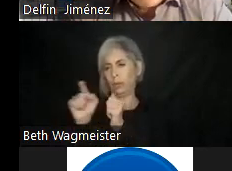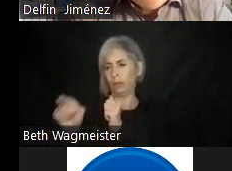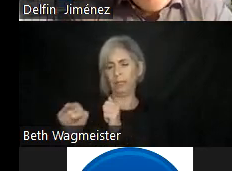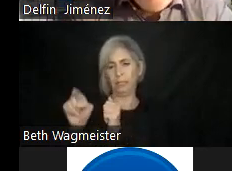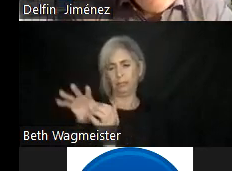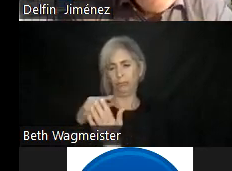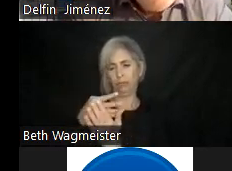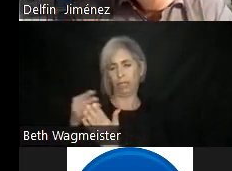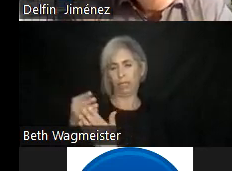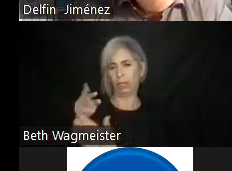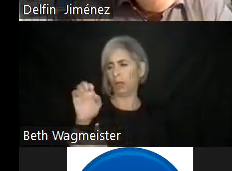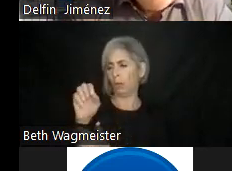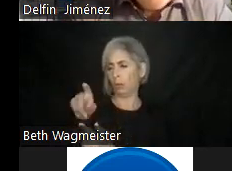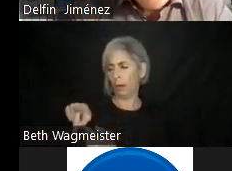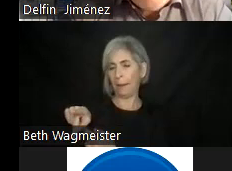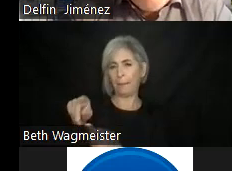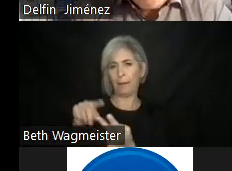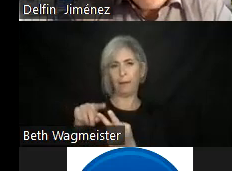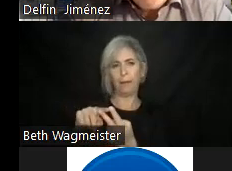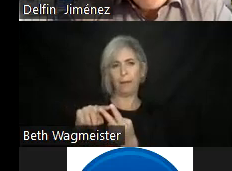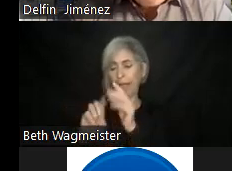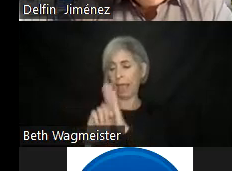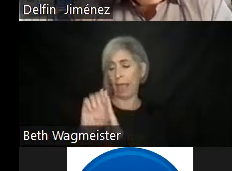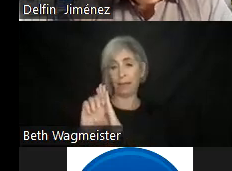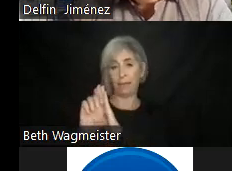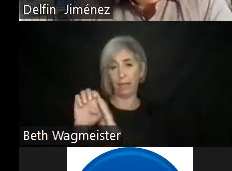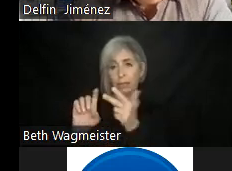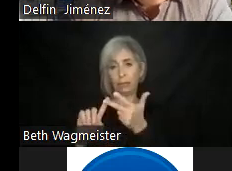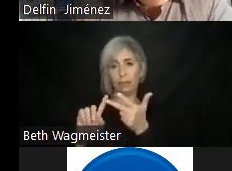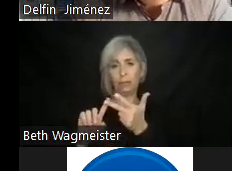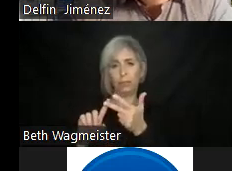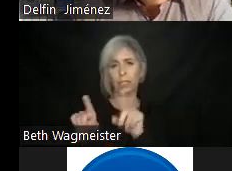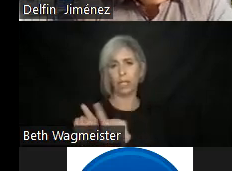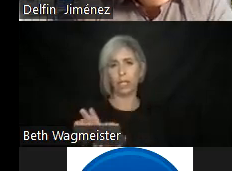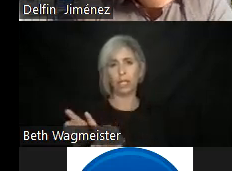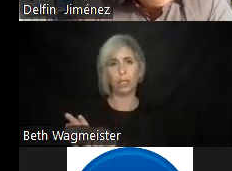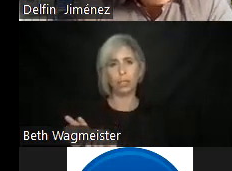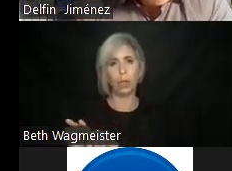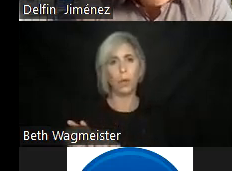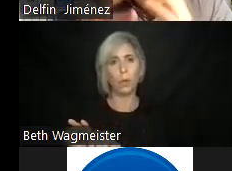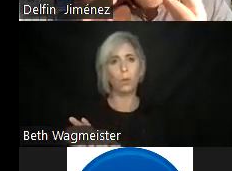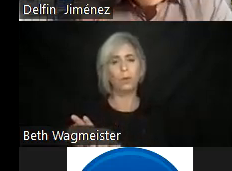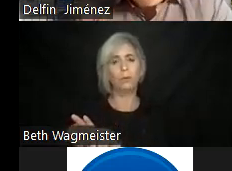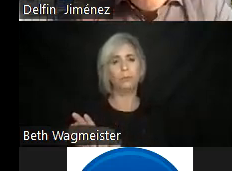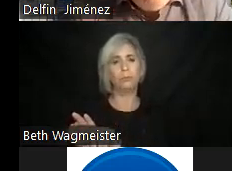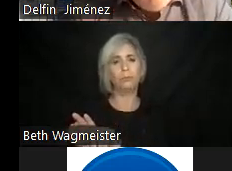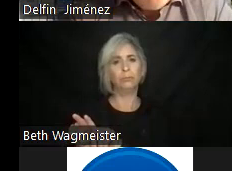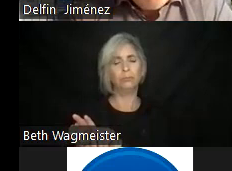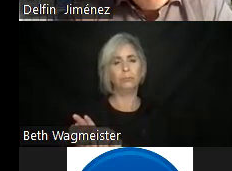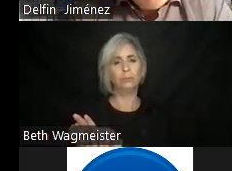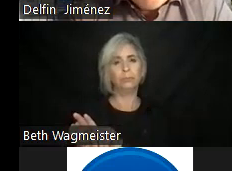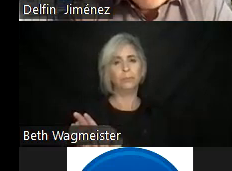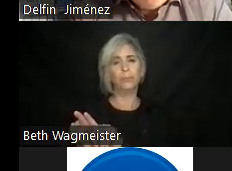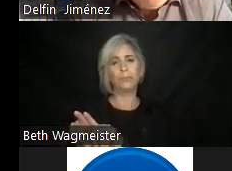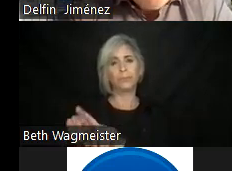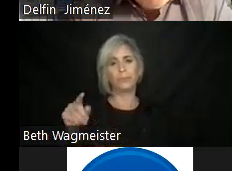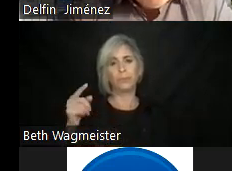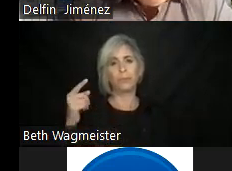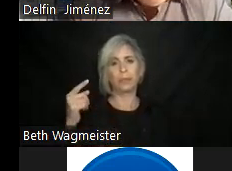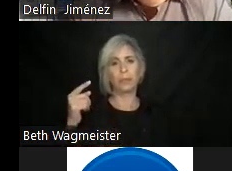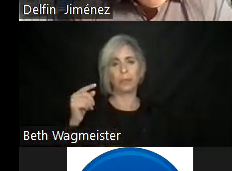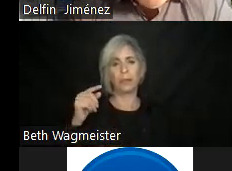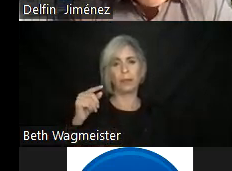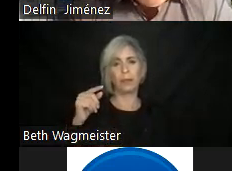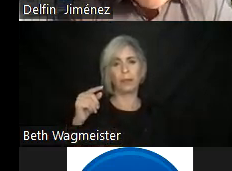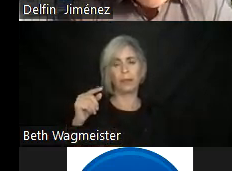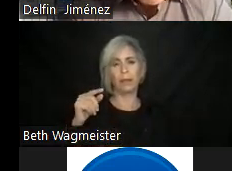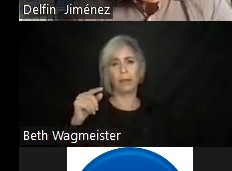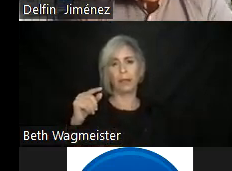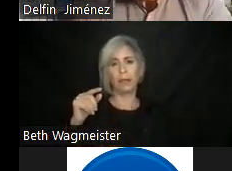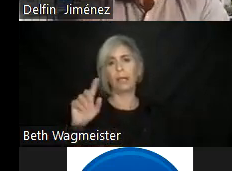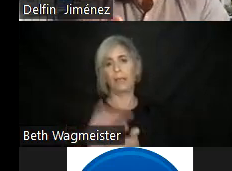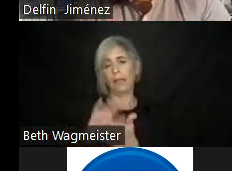The ramps, the elevators and the evacuation. This is the third main change. Well, now the evacuation